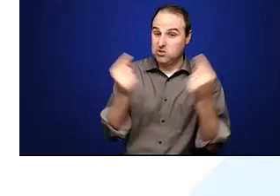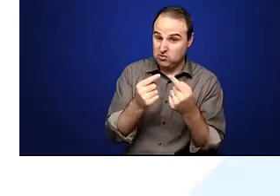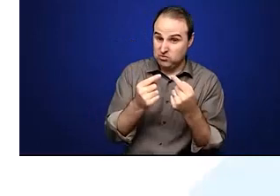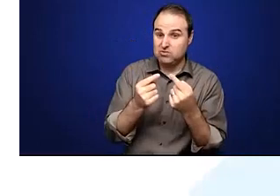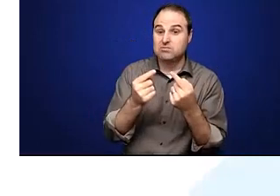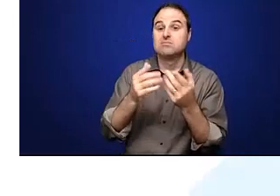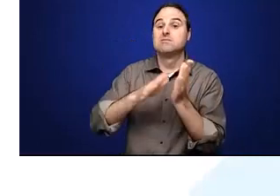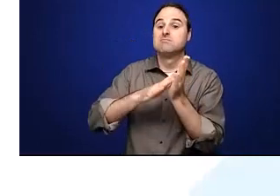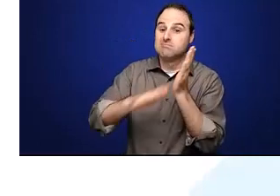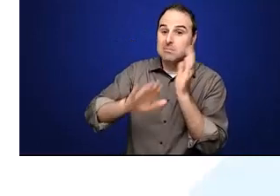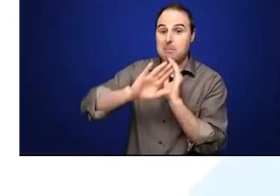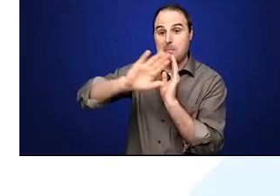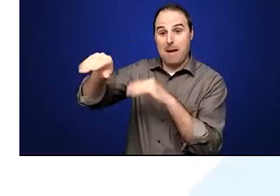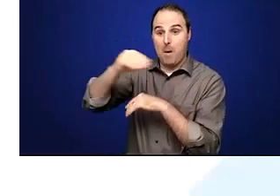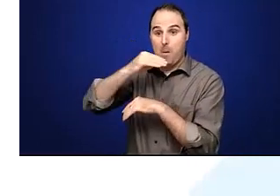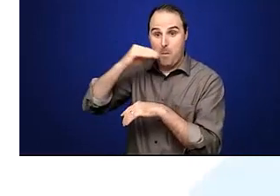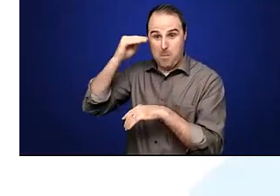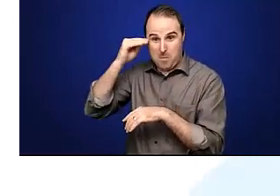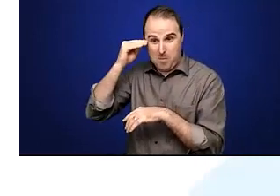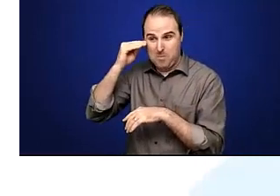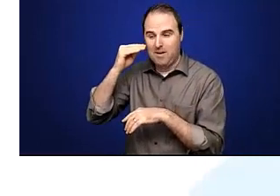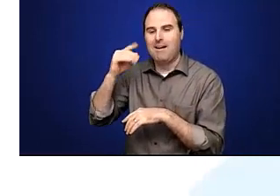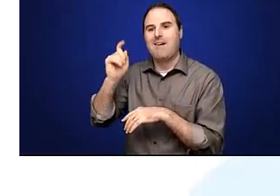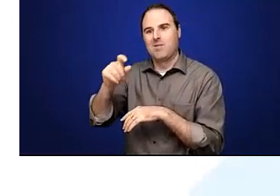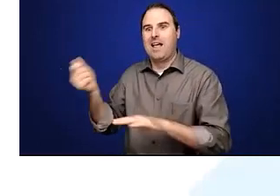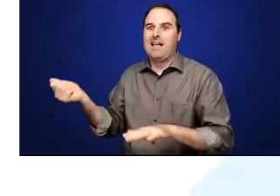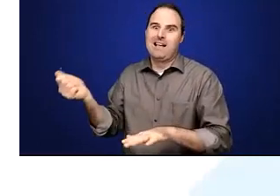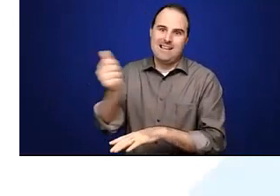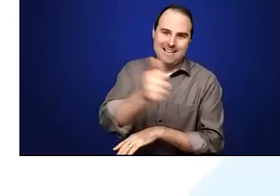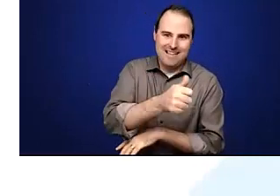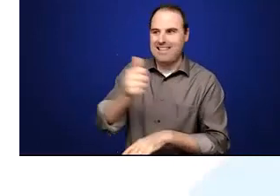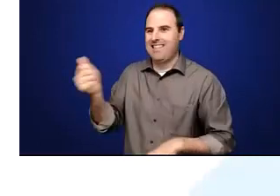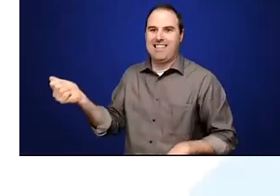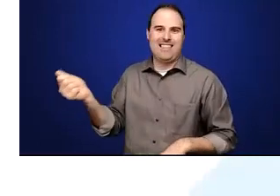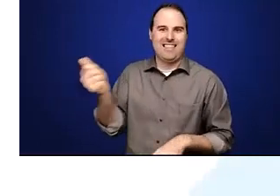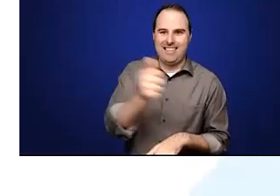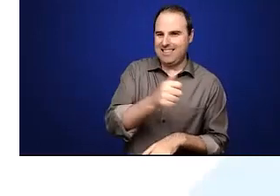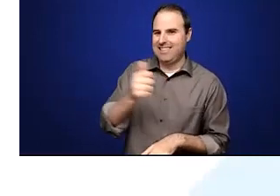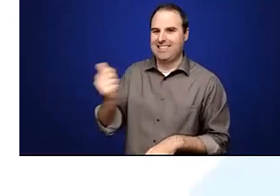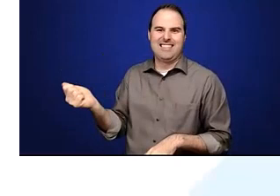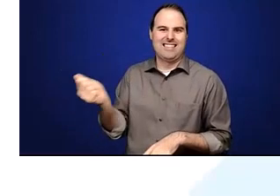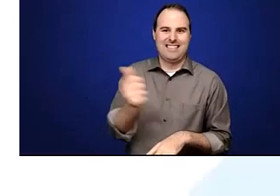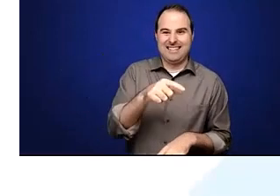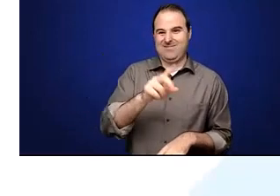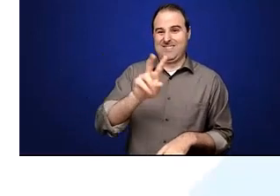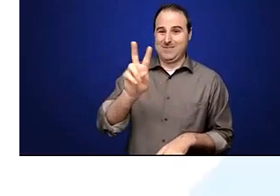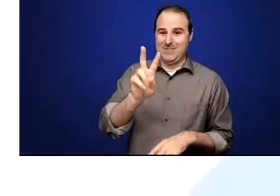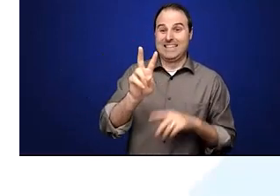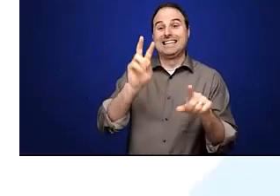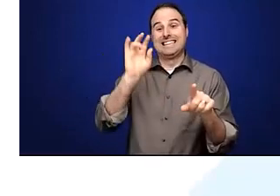to go back to Vancouver because that's where all the knowledge is based. Sometimes they have to relocate to have that access